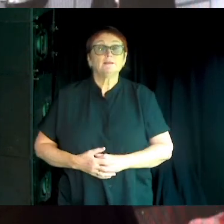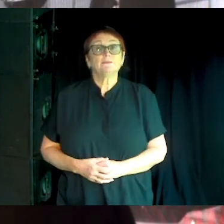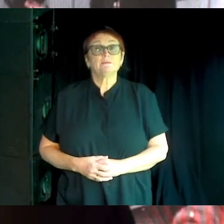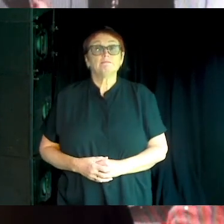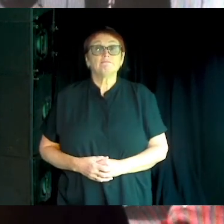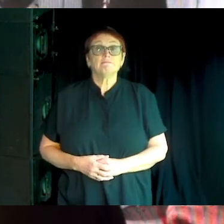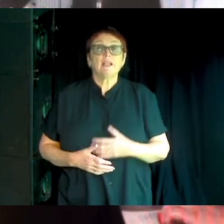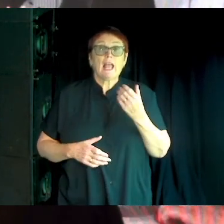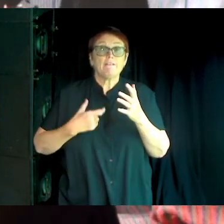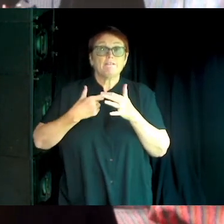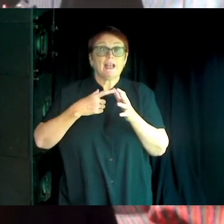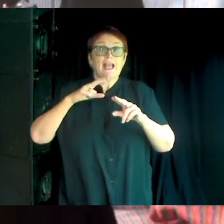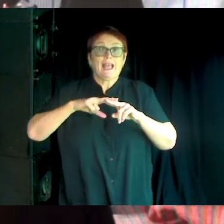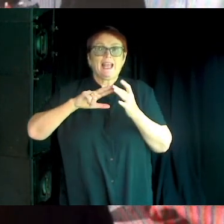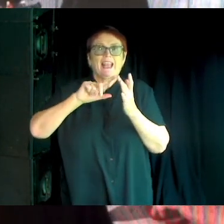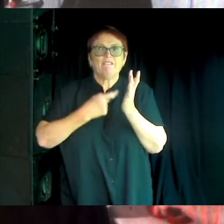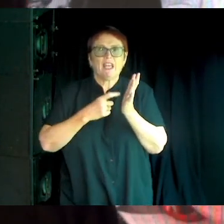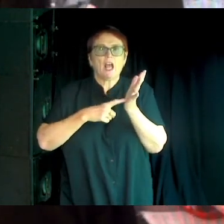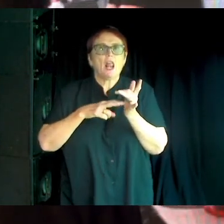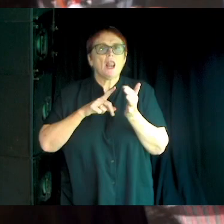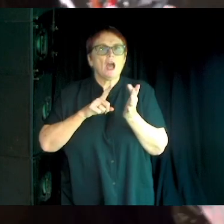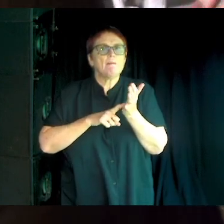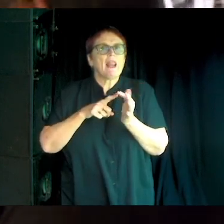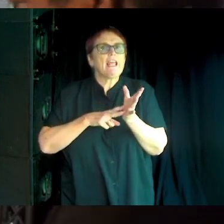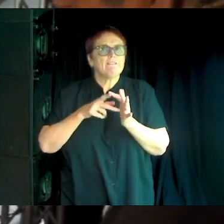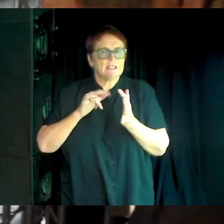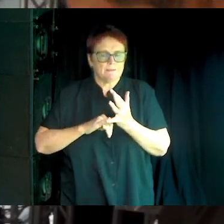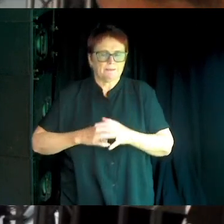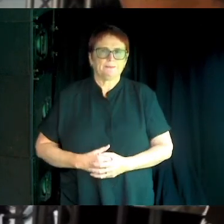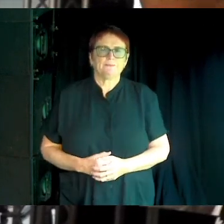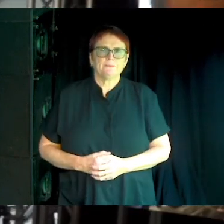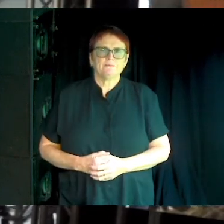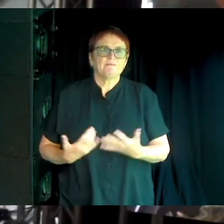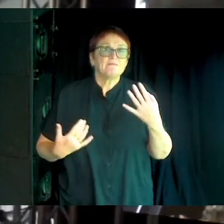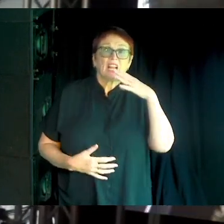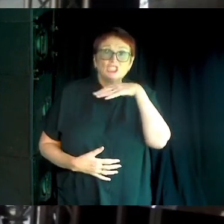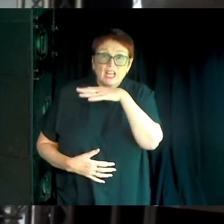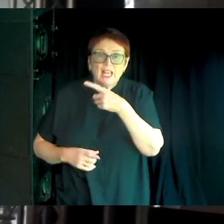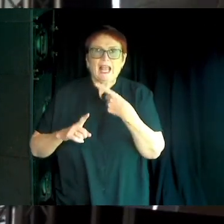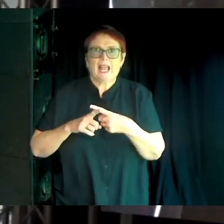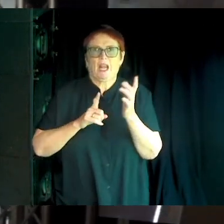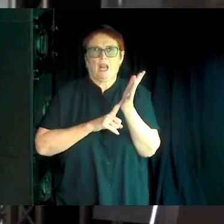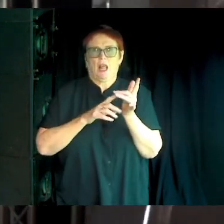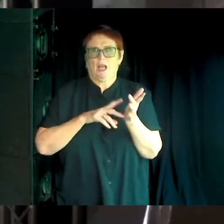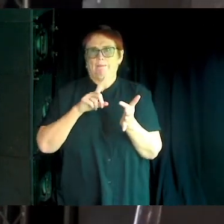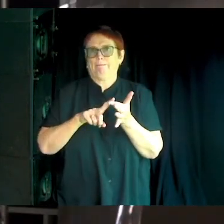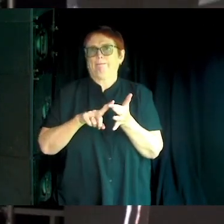the kaffir lime leaf these are for the laksa for the laksa chili and also lime lemongrass as well